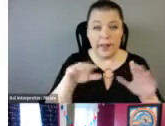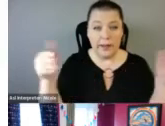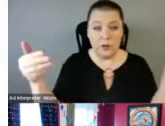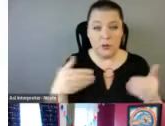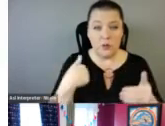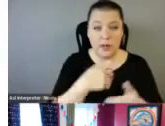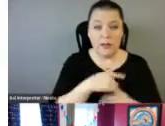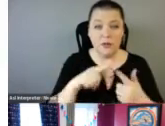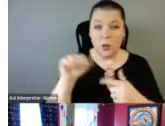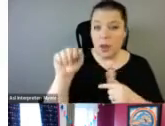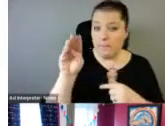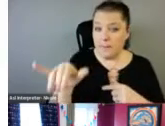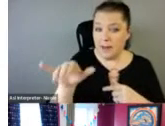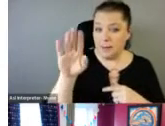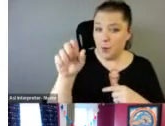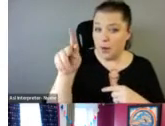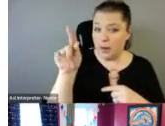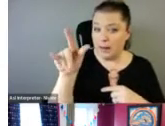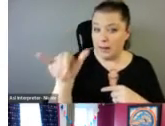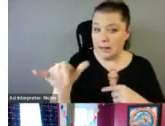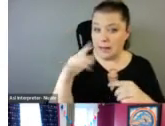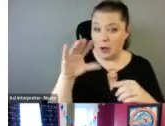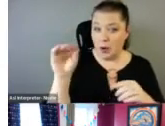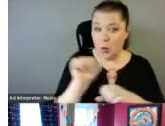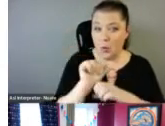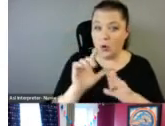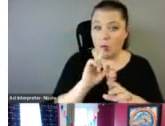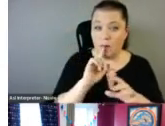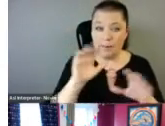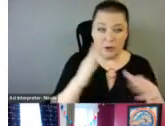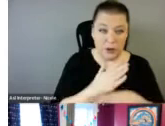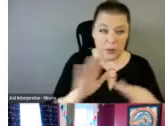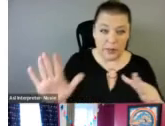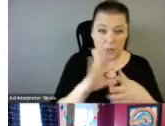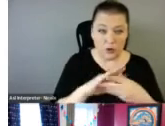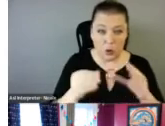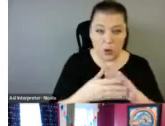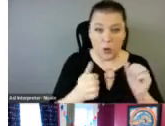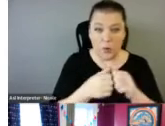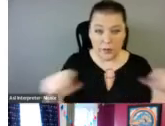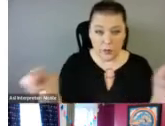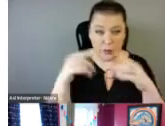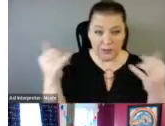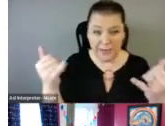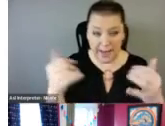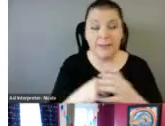Amy Brinkley and her wonderful colleagues who will be sharing their story with you today. And